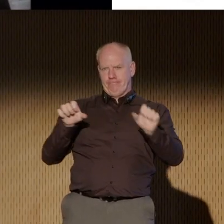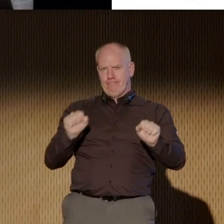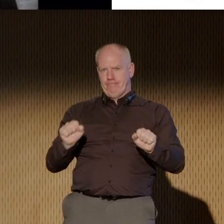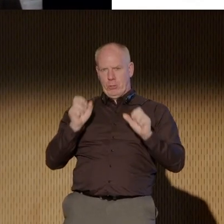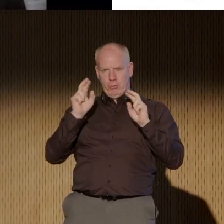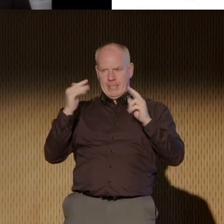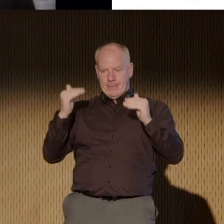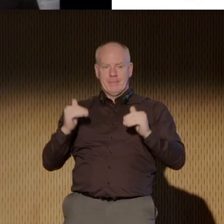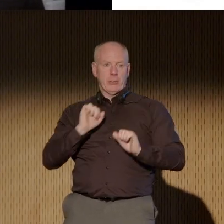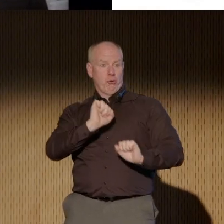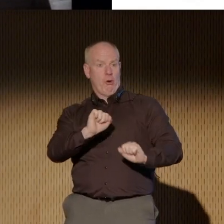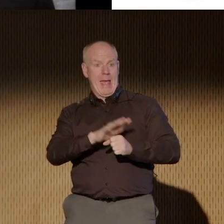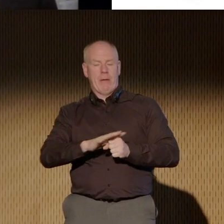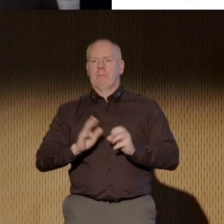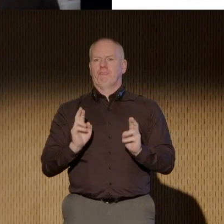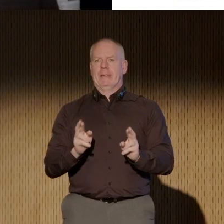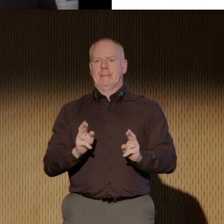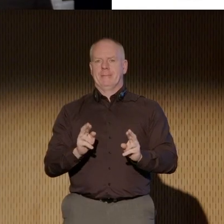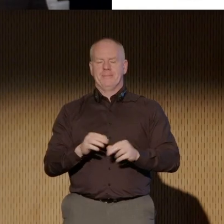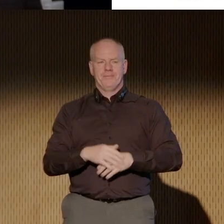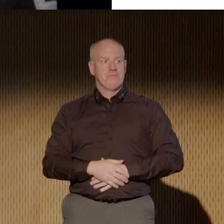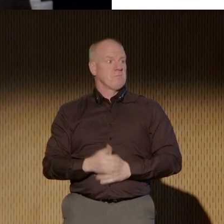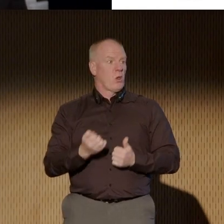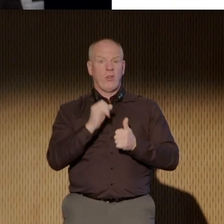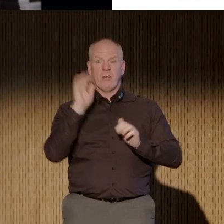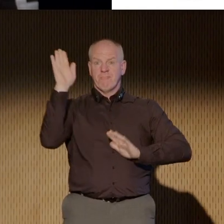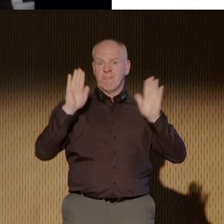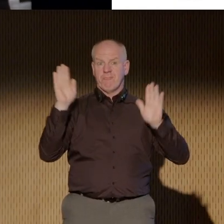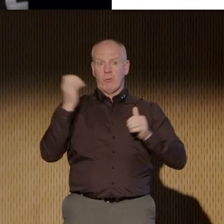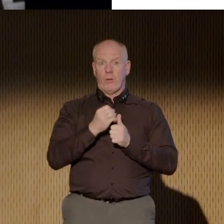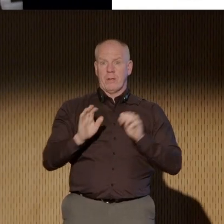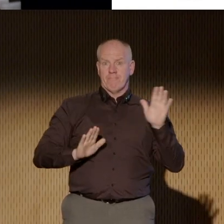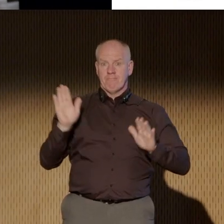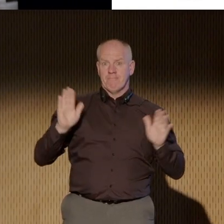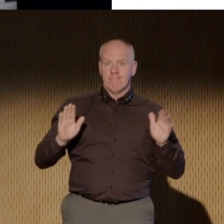(Daniel): Brilliant. Thank you. Anybody else?